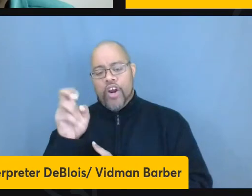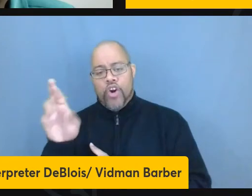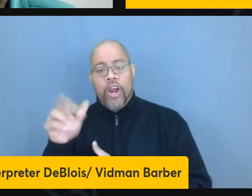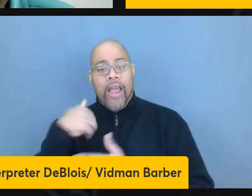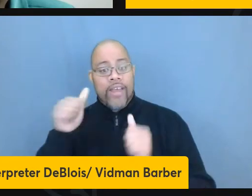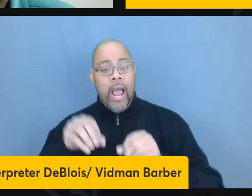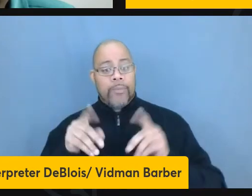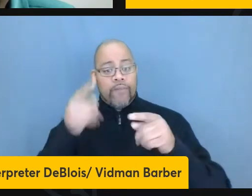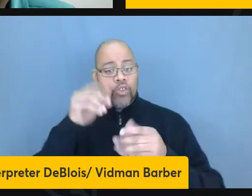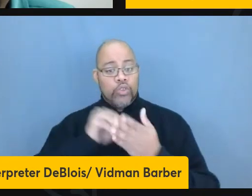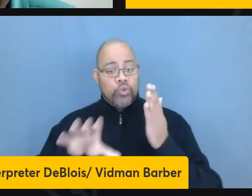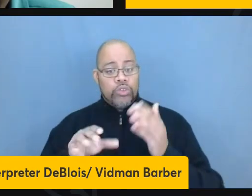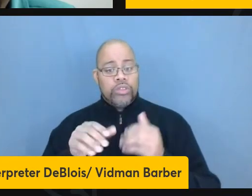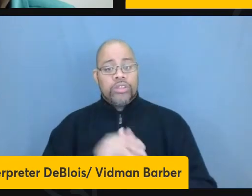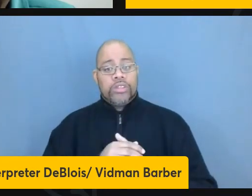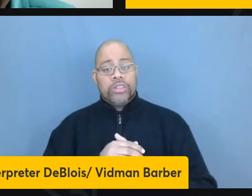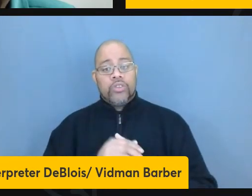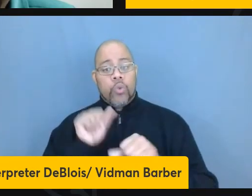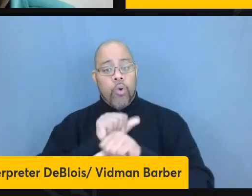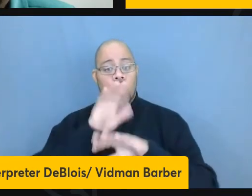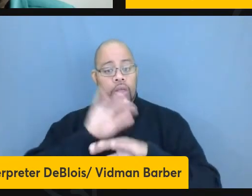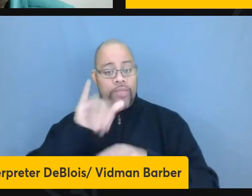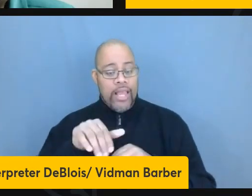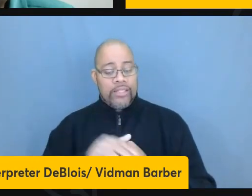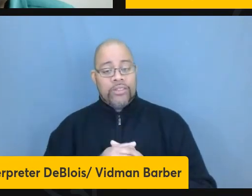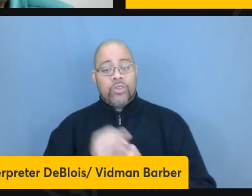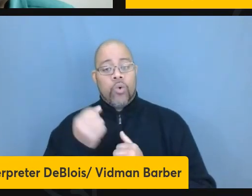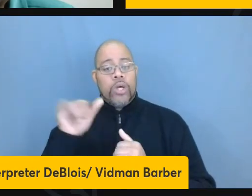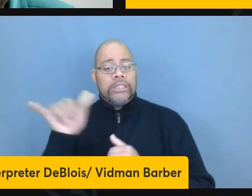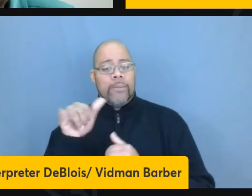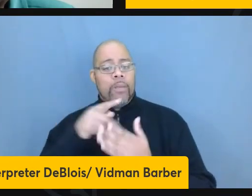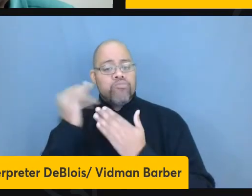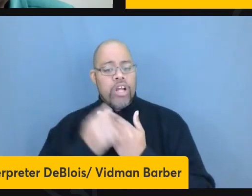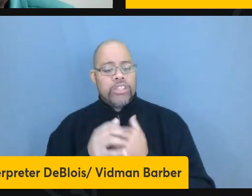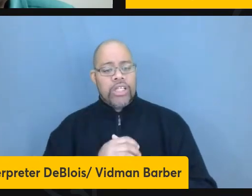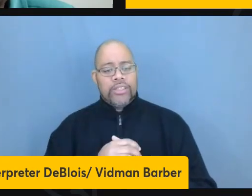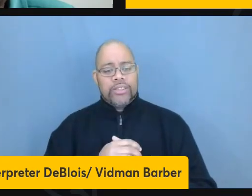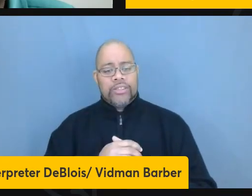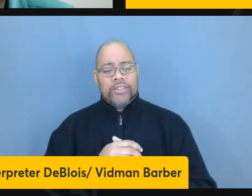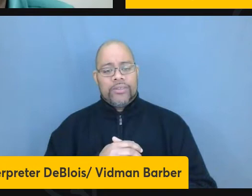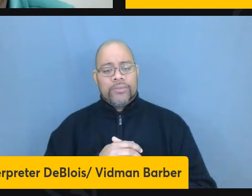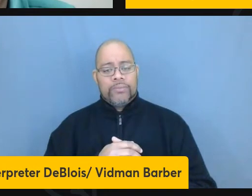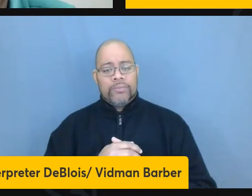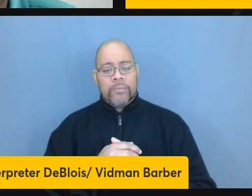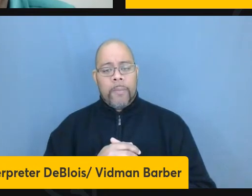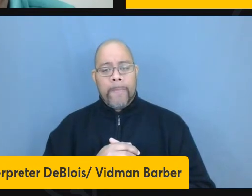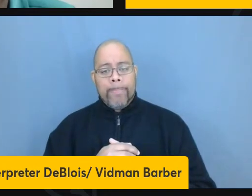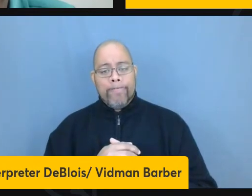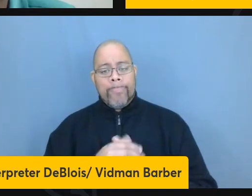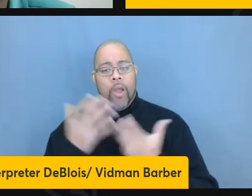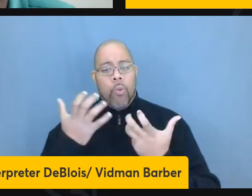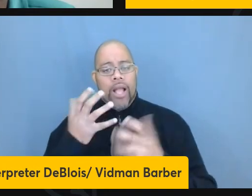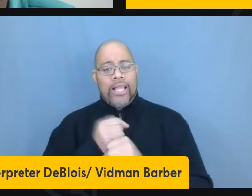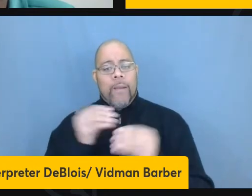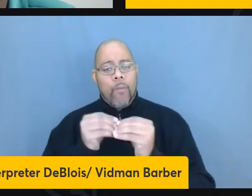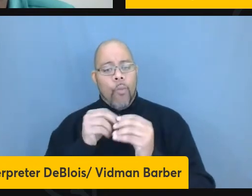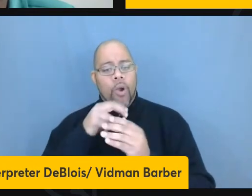students or trainees to work on this work, or similar projects. I have. I want to get more involved in global.